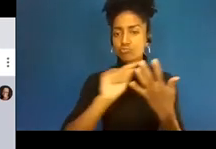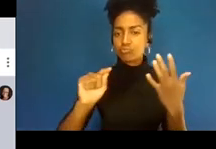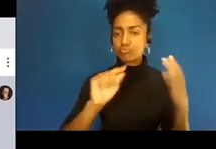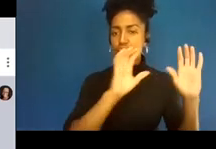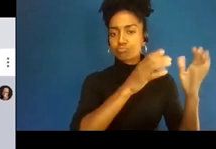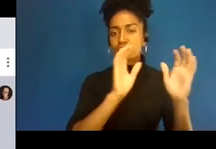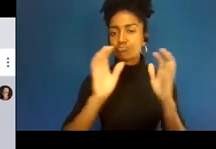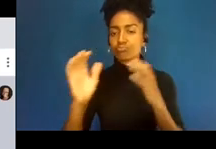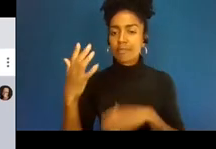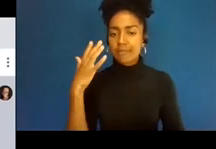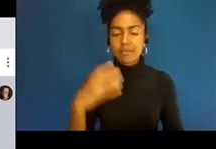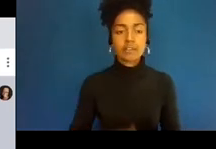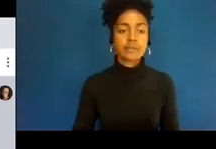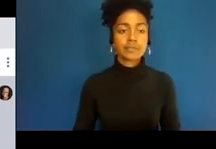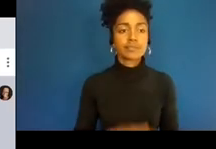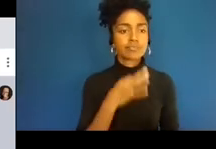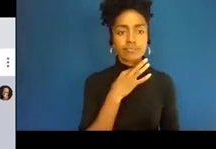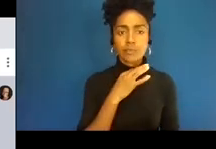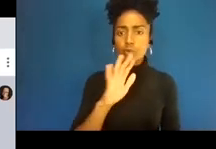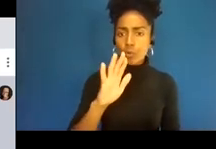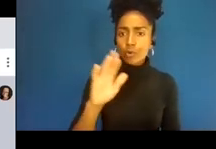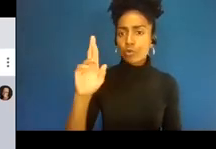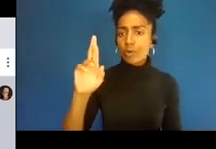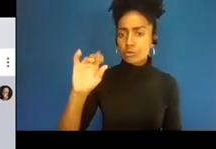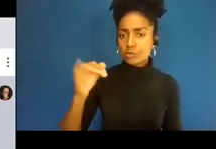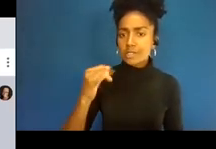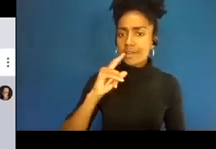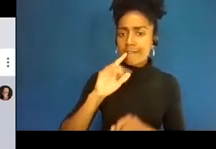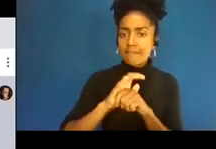What are your racial justice values or commitments in these areas?